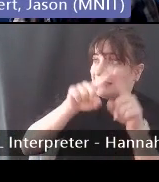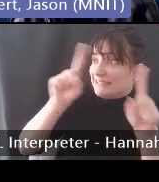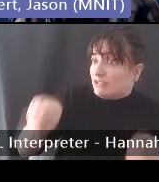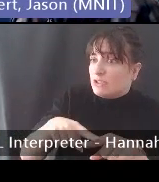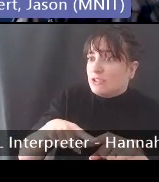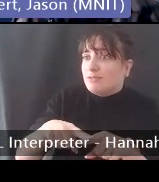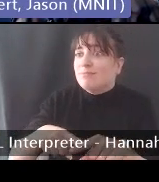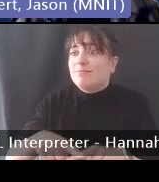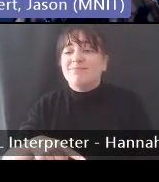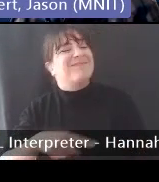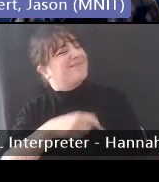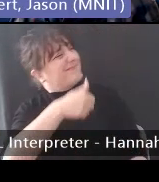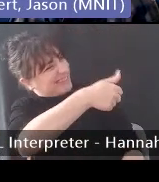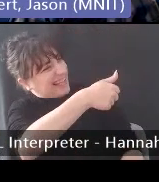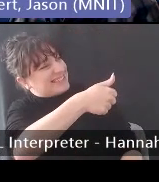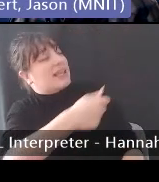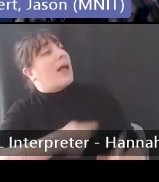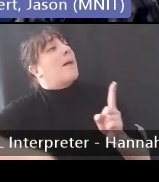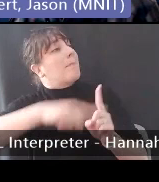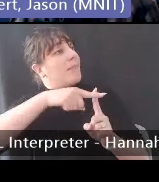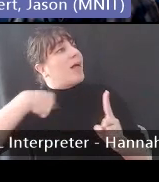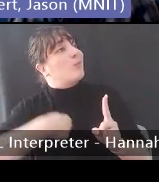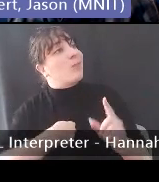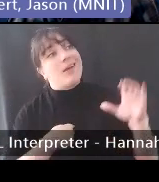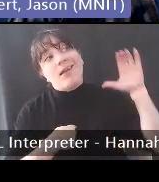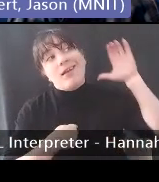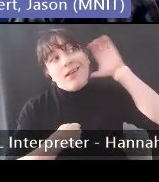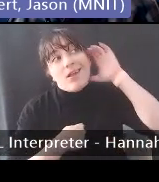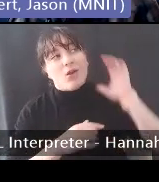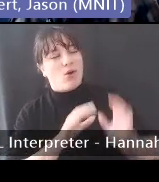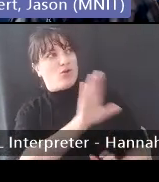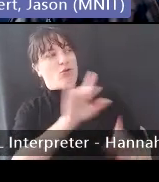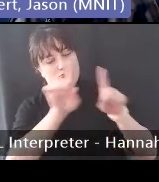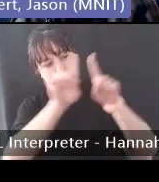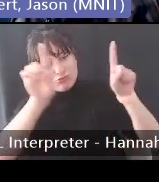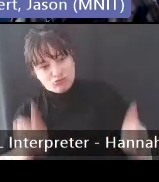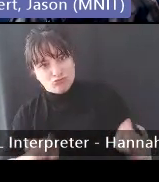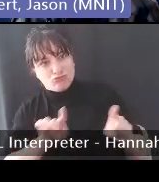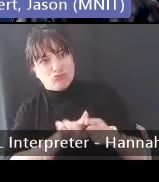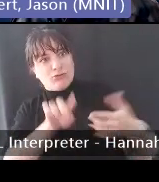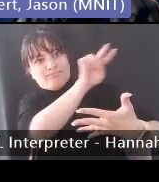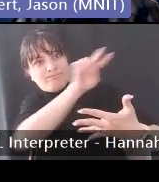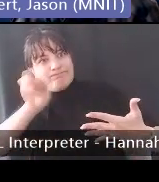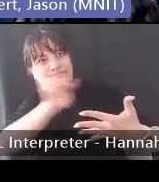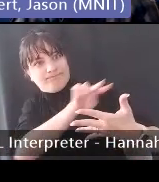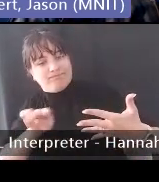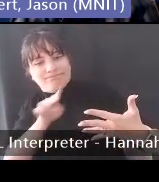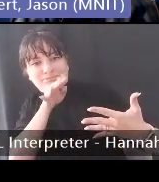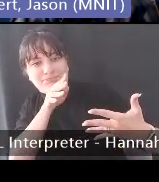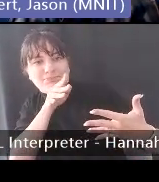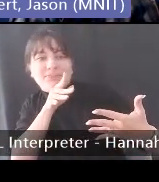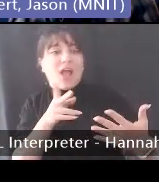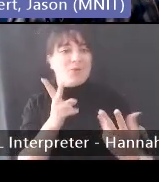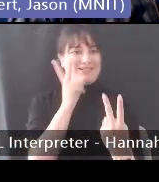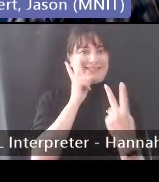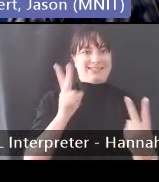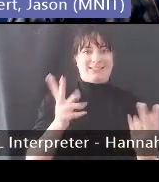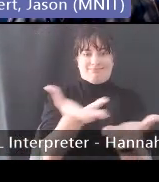We can hear your screen reader, and you're sharing your desktop. OK. So we see your browser.